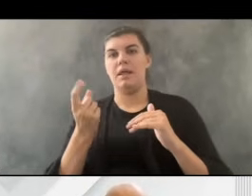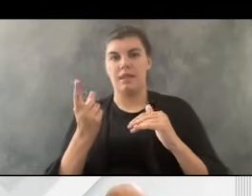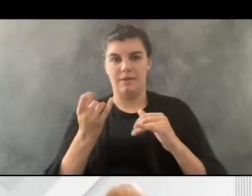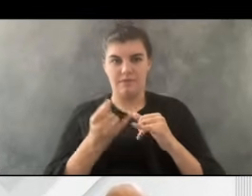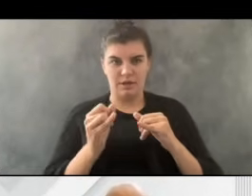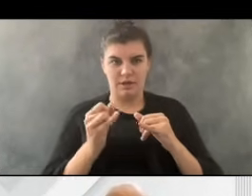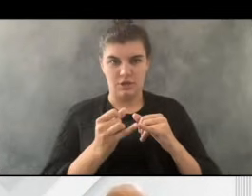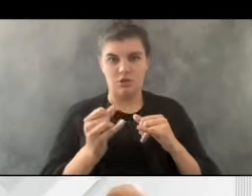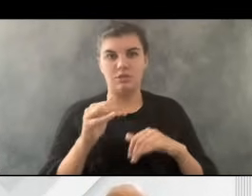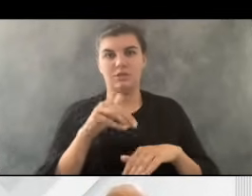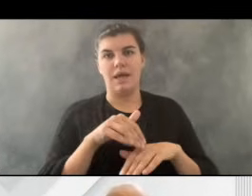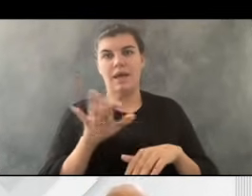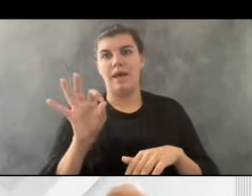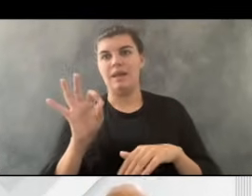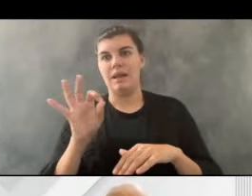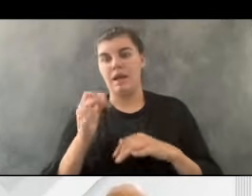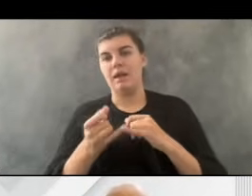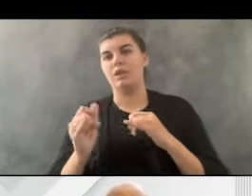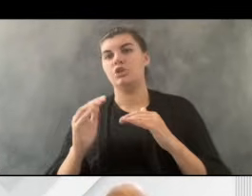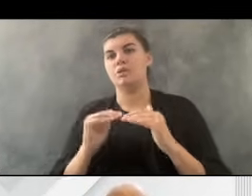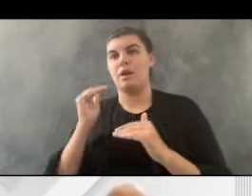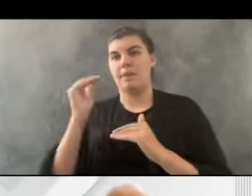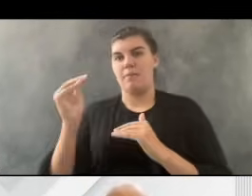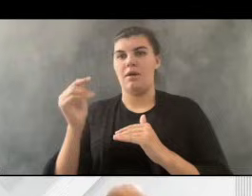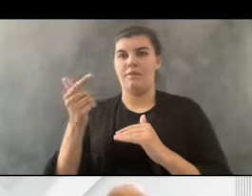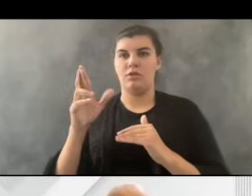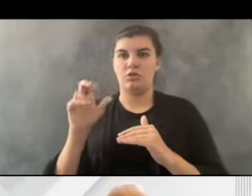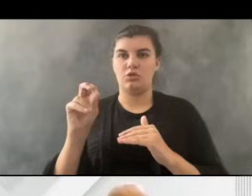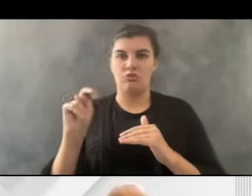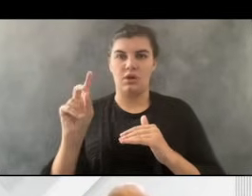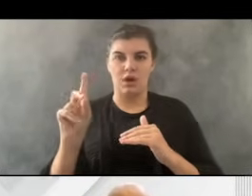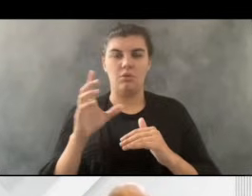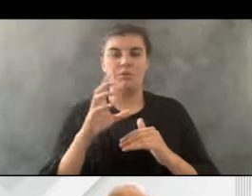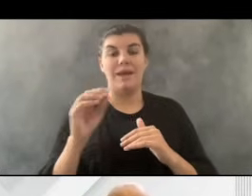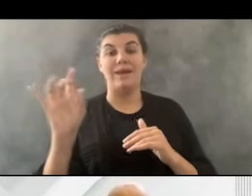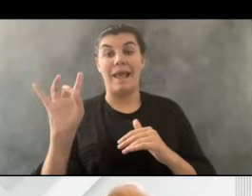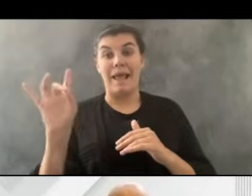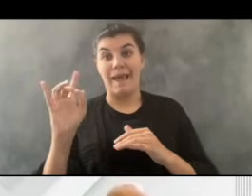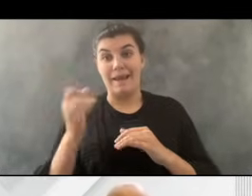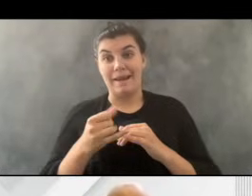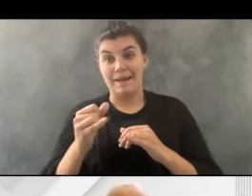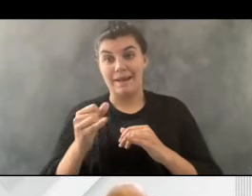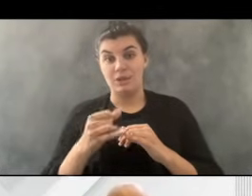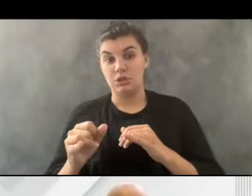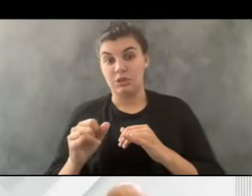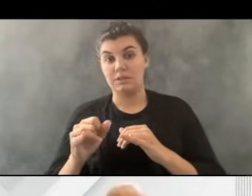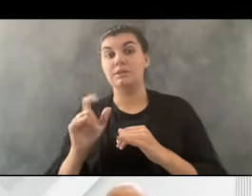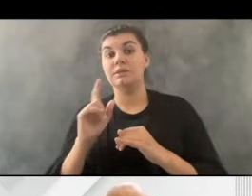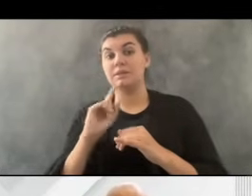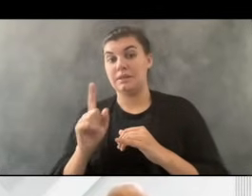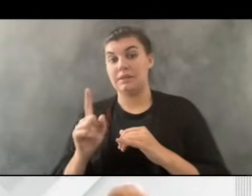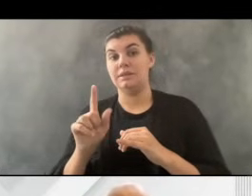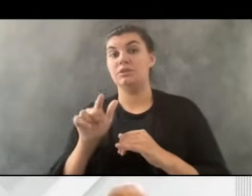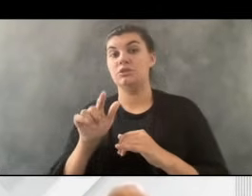9 inches above the ground surface, and then 8 inches of that 25 inches, is there 27 inches above